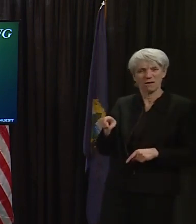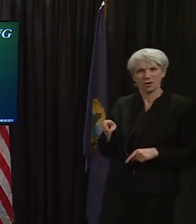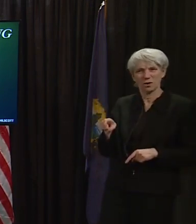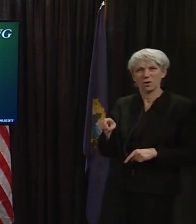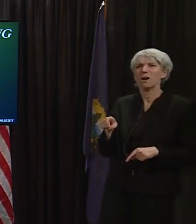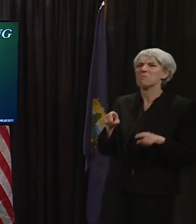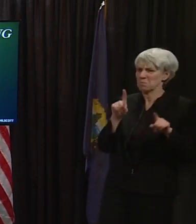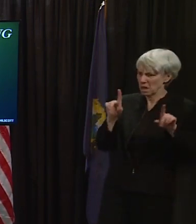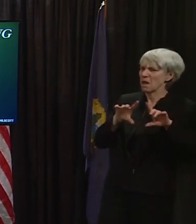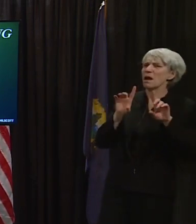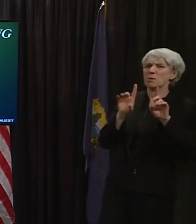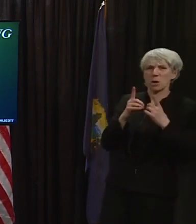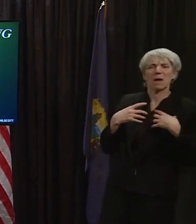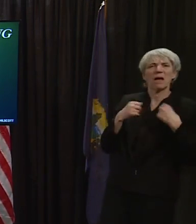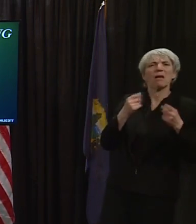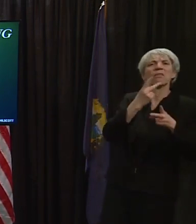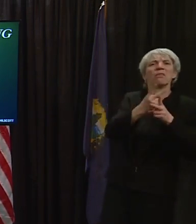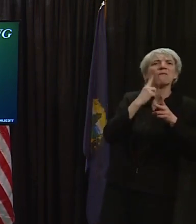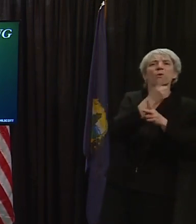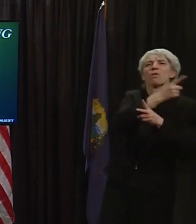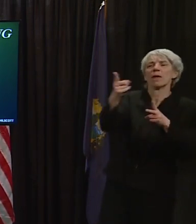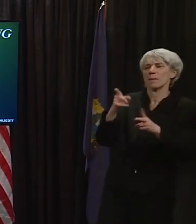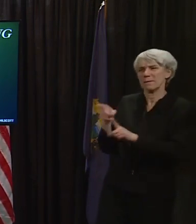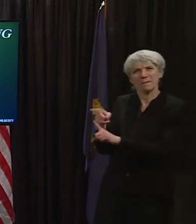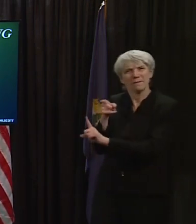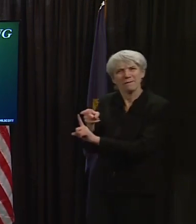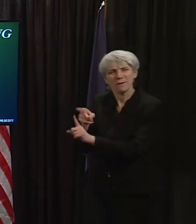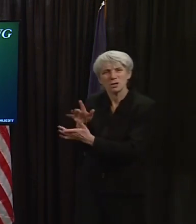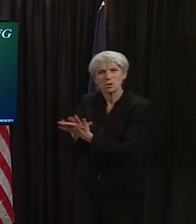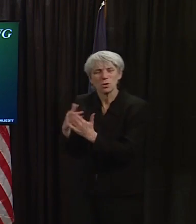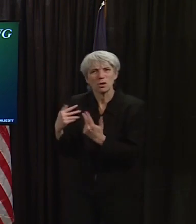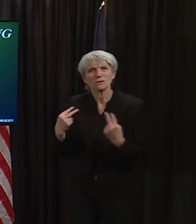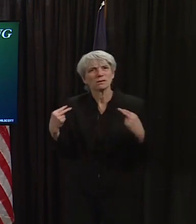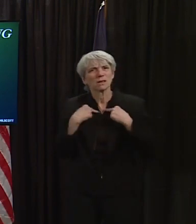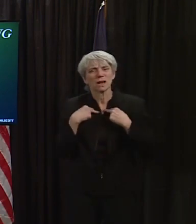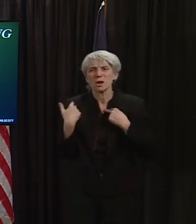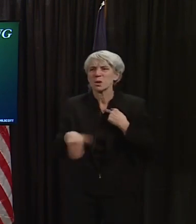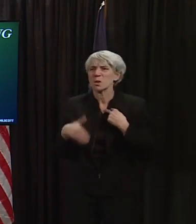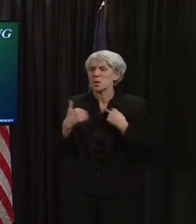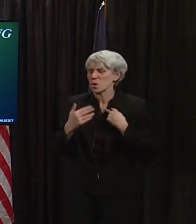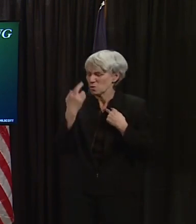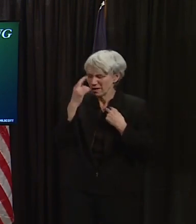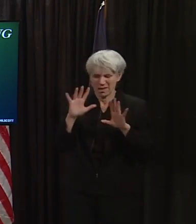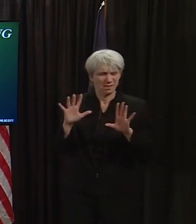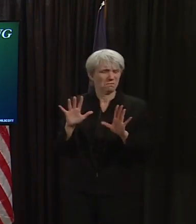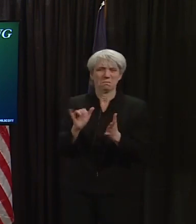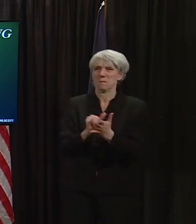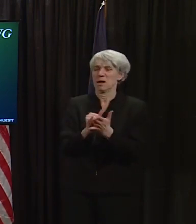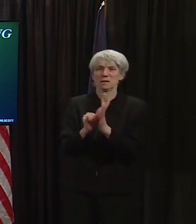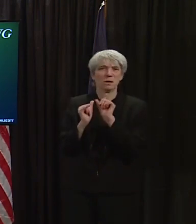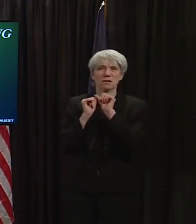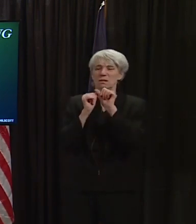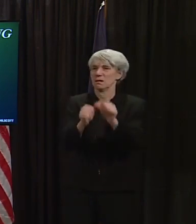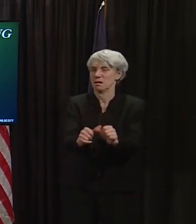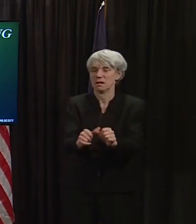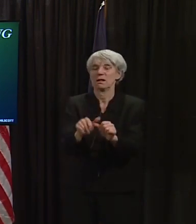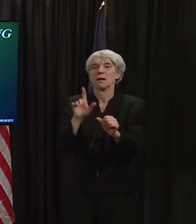omicron has made it necessary to adapt our policies so that we can manage this virus without letting it break us.